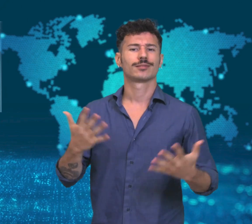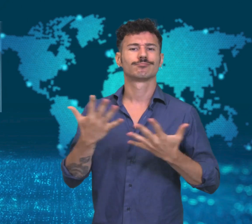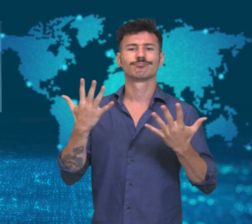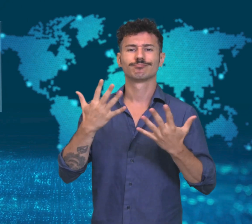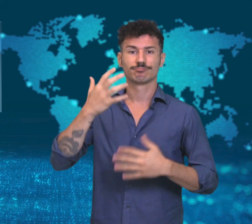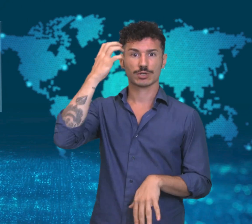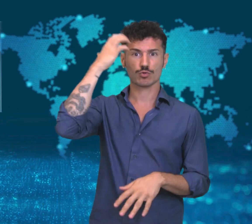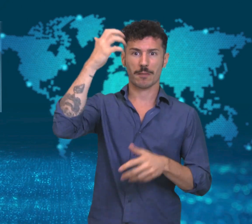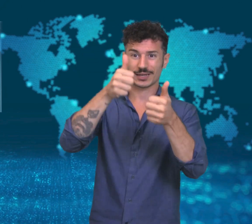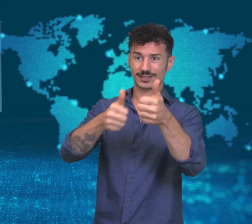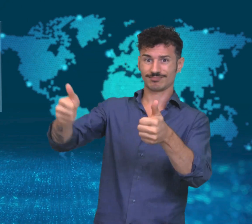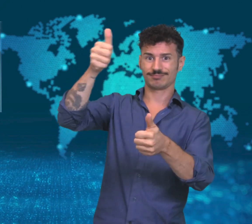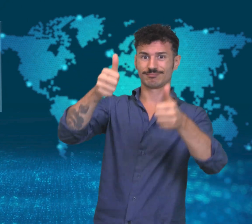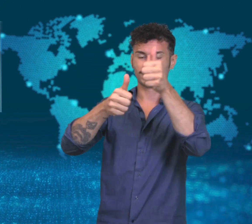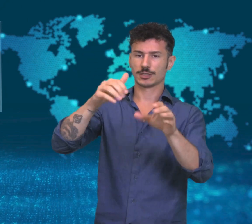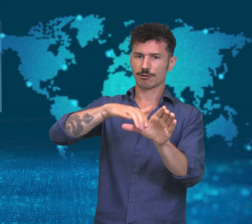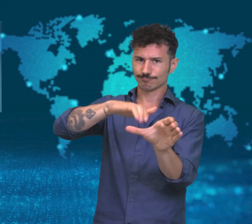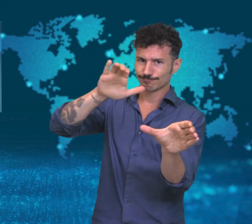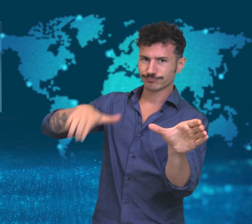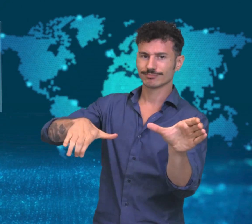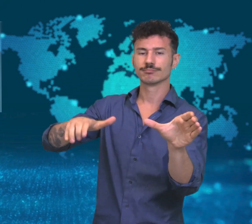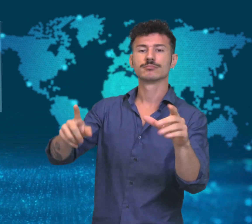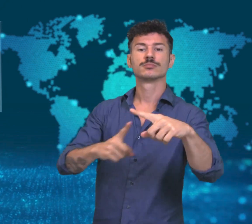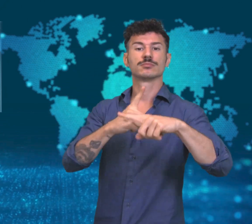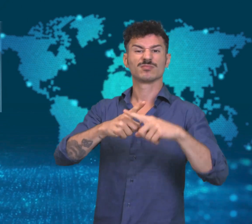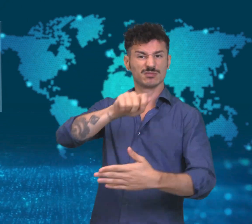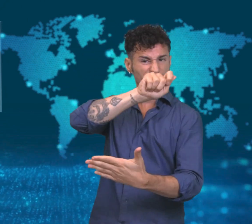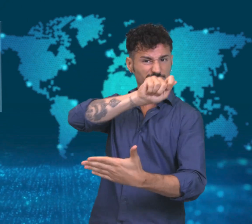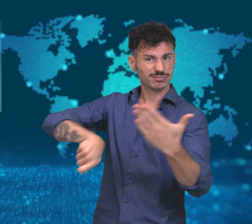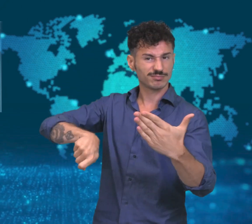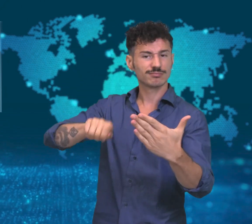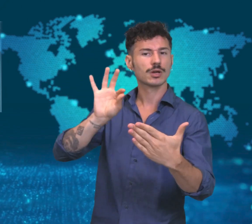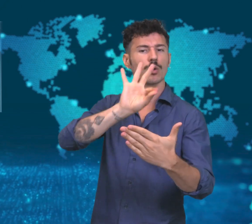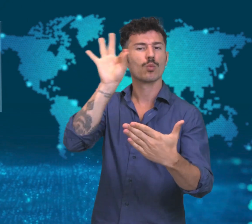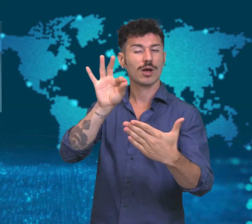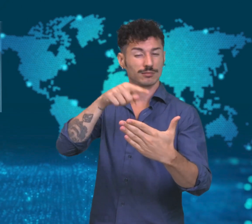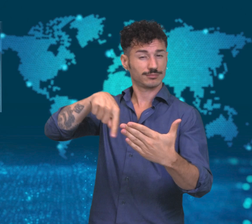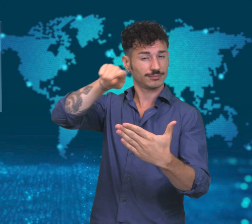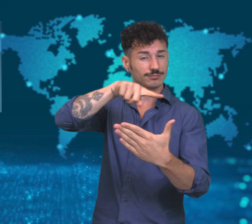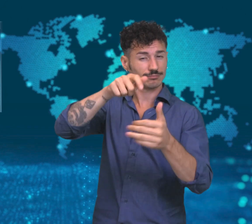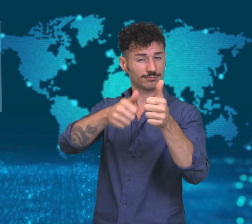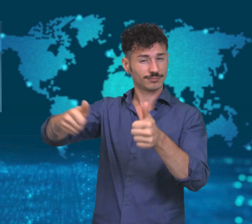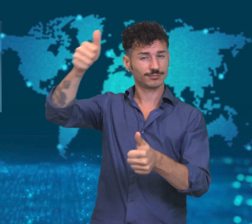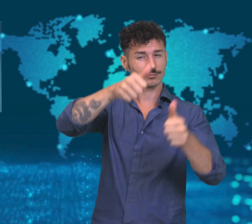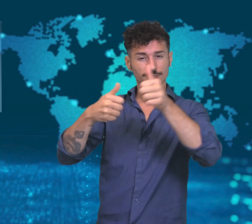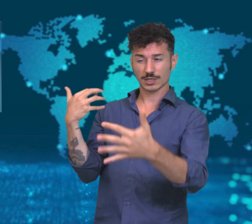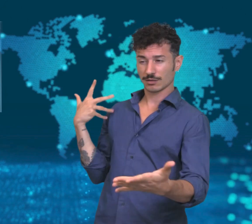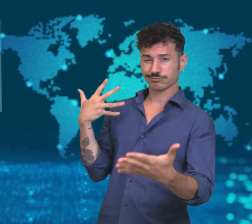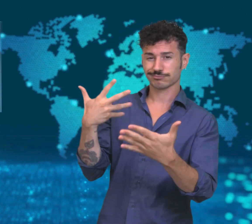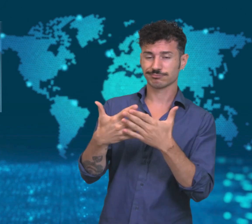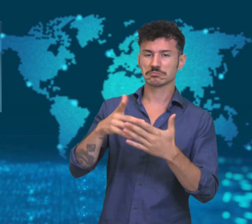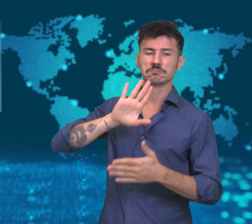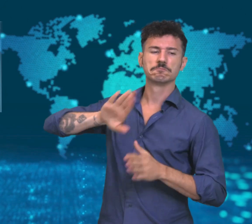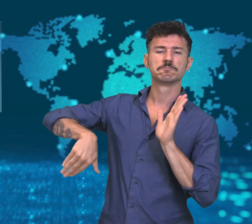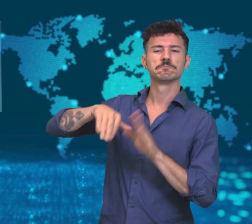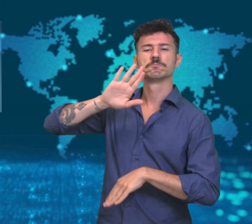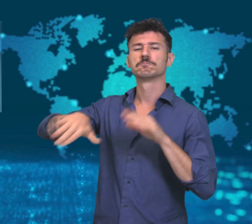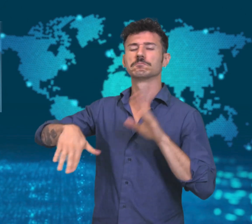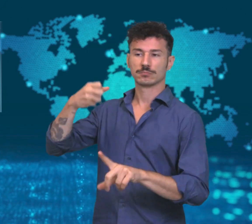to demand their leaders to resign and face punishment for their negligence